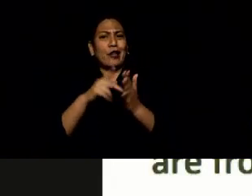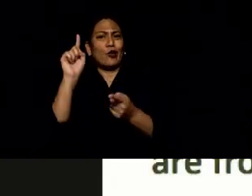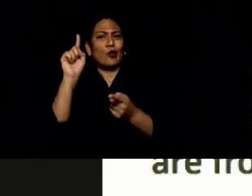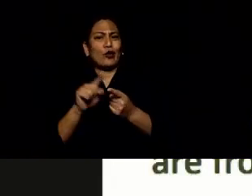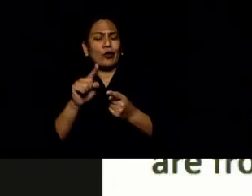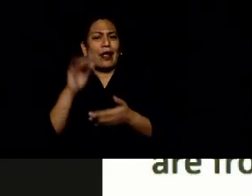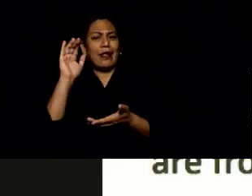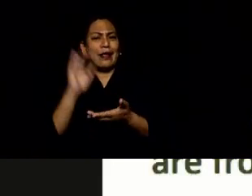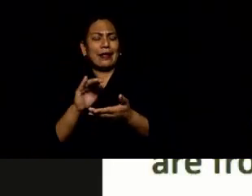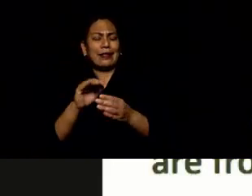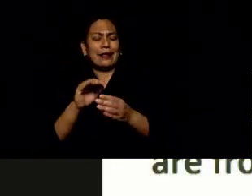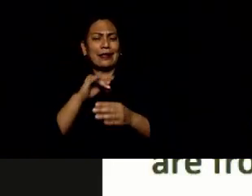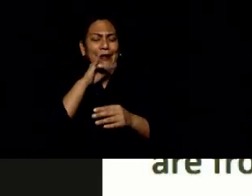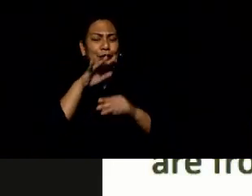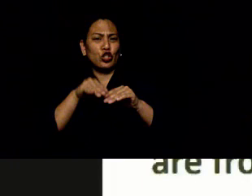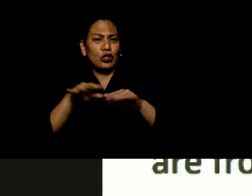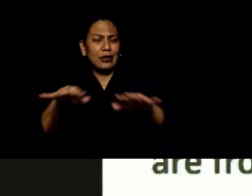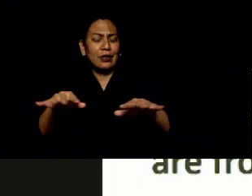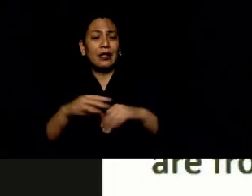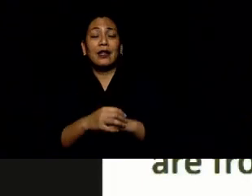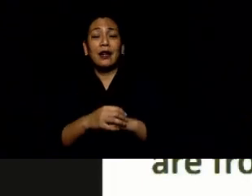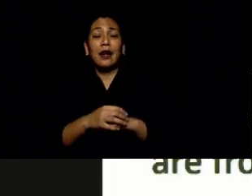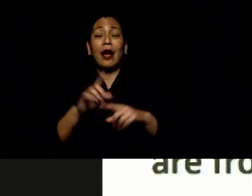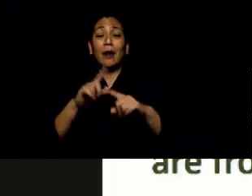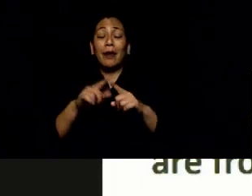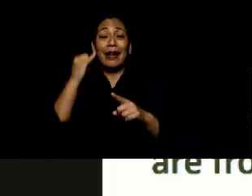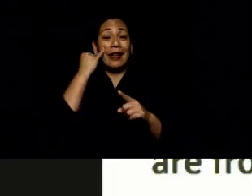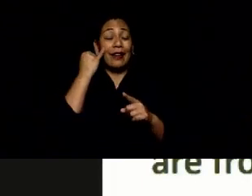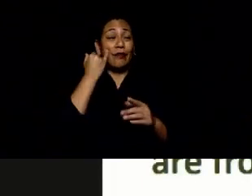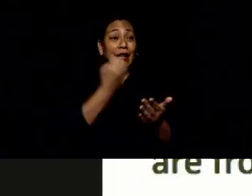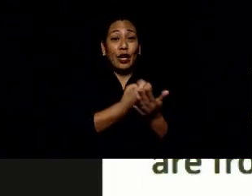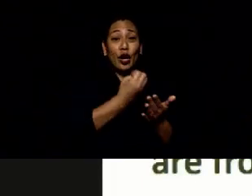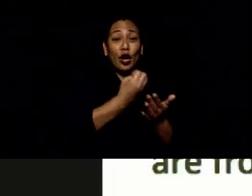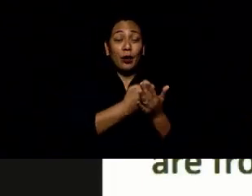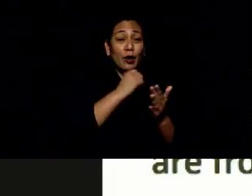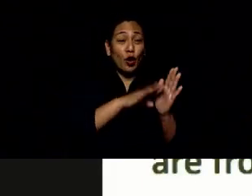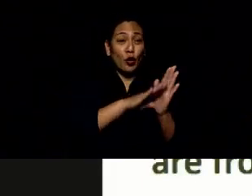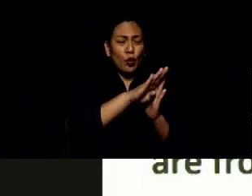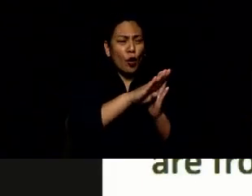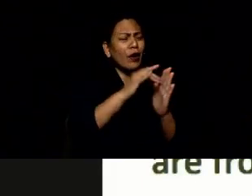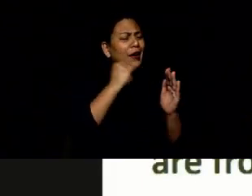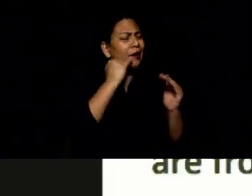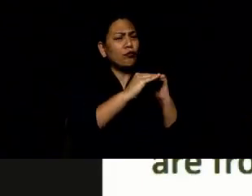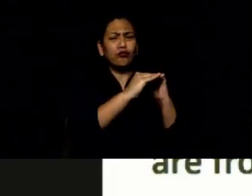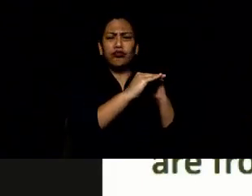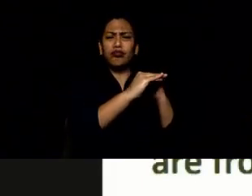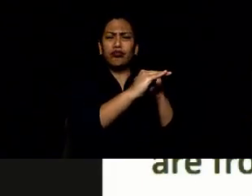If we didn't grow the economy, but just try to stay at kind of a steady state,